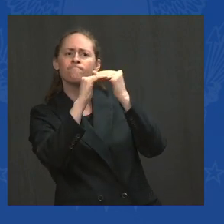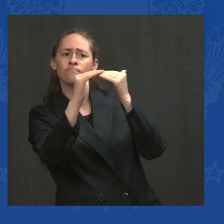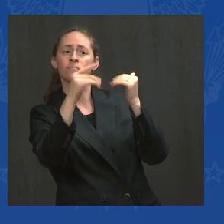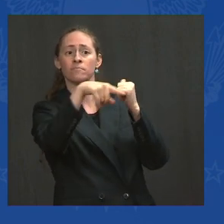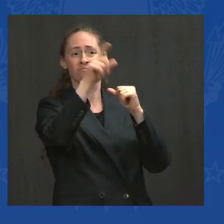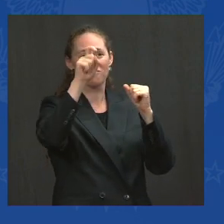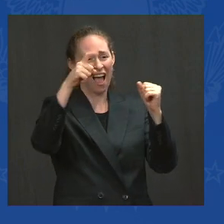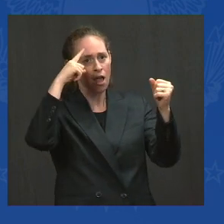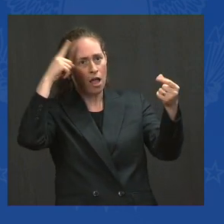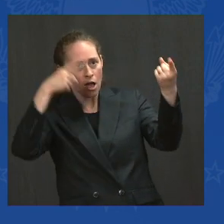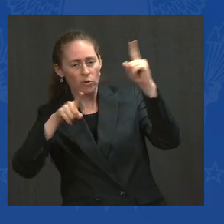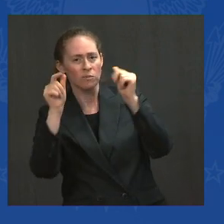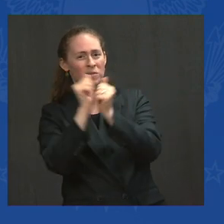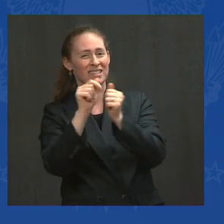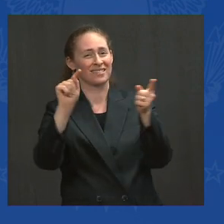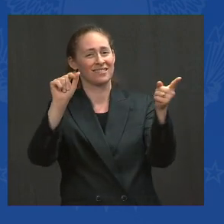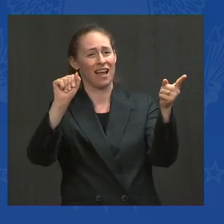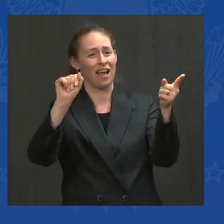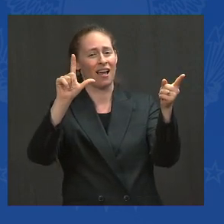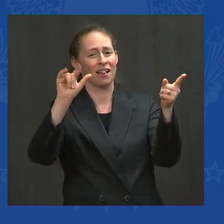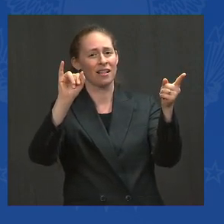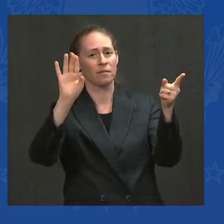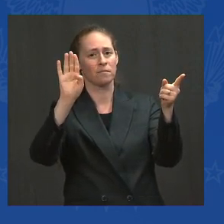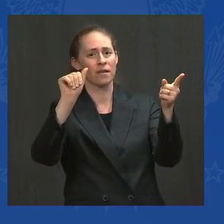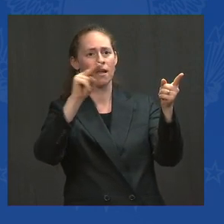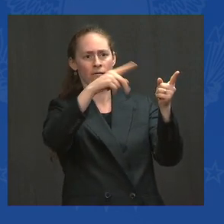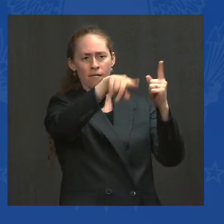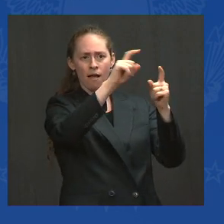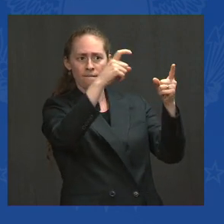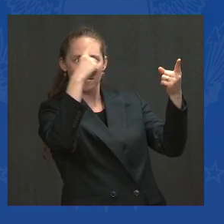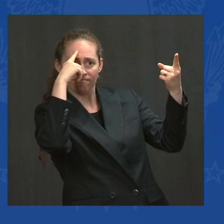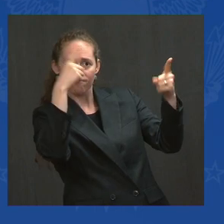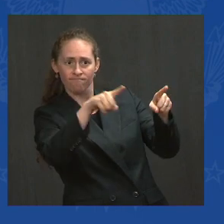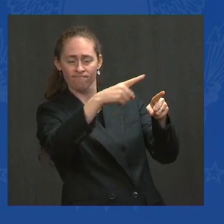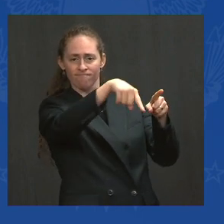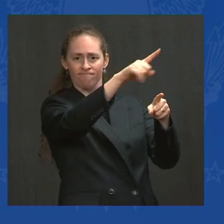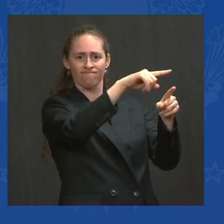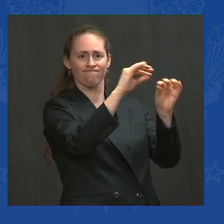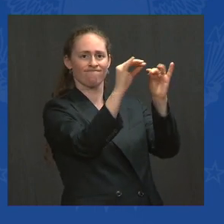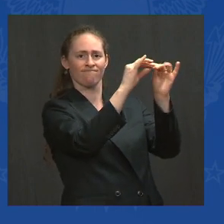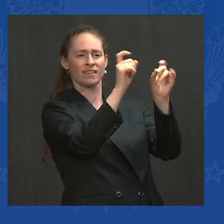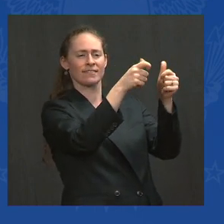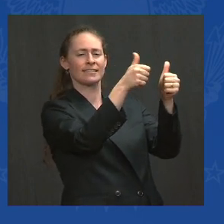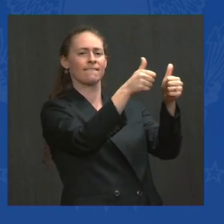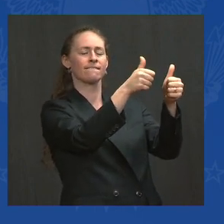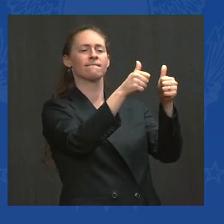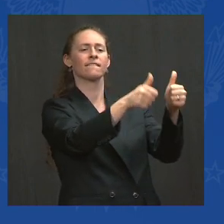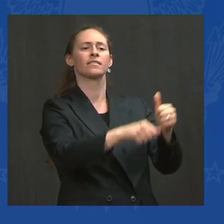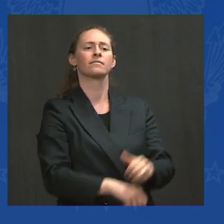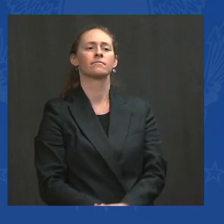make a judgment as to how they can make peace. And the likelihood there's going to be one unified